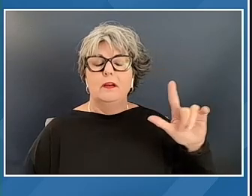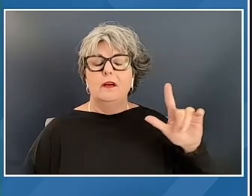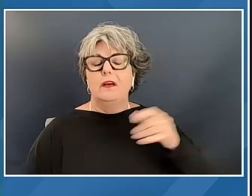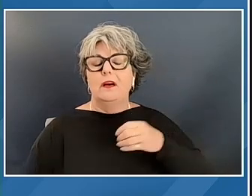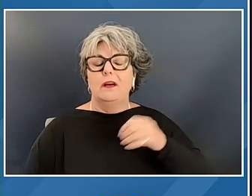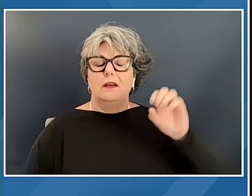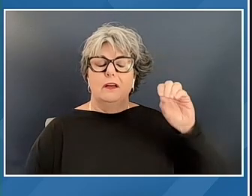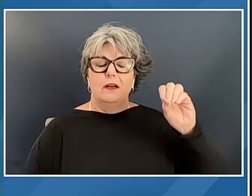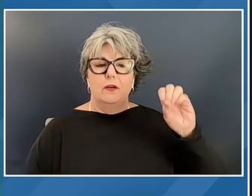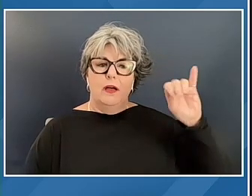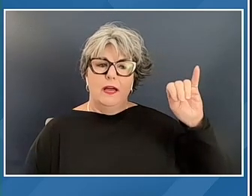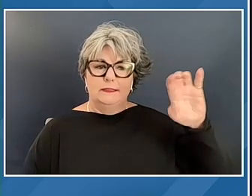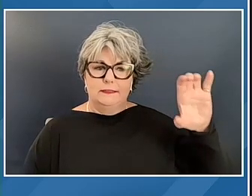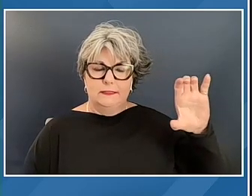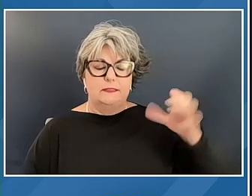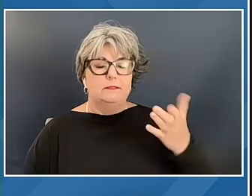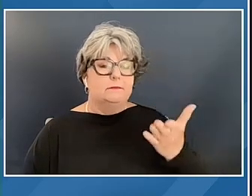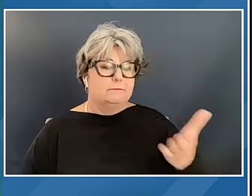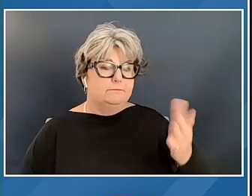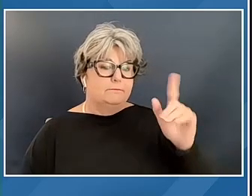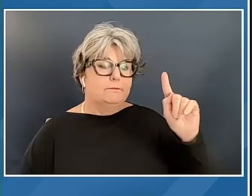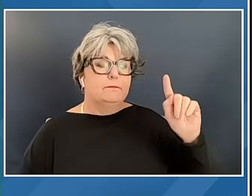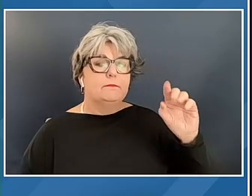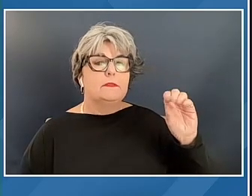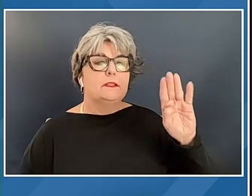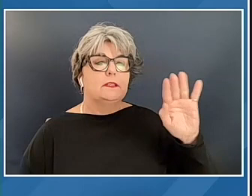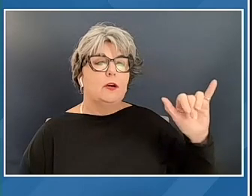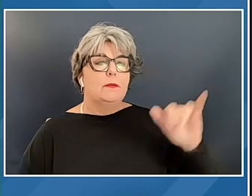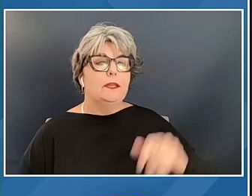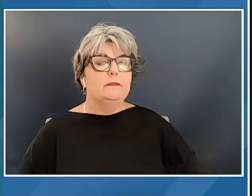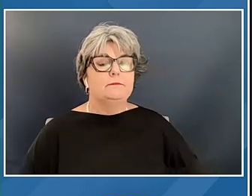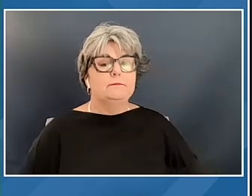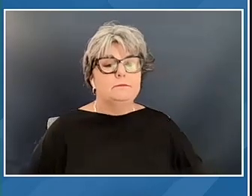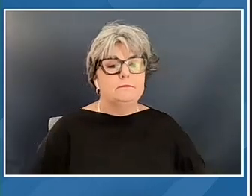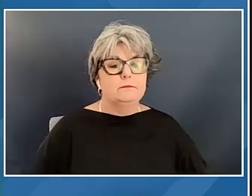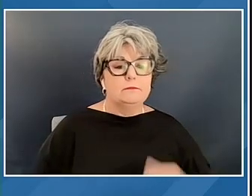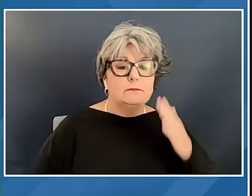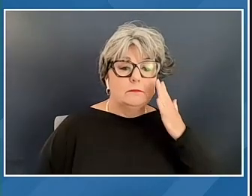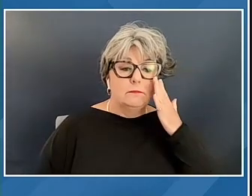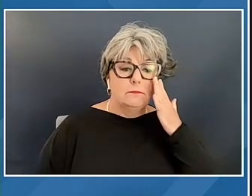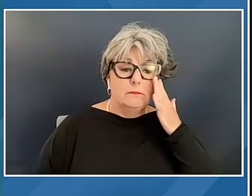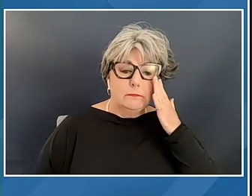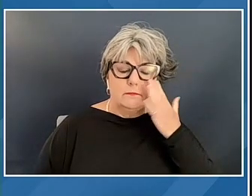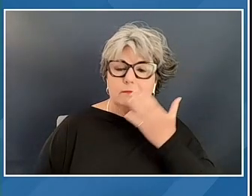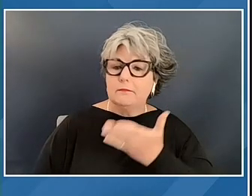Toby? Thanks, Cindy. As this group and people